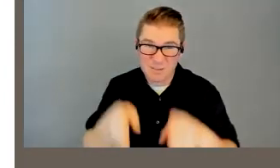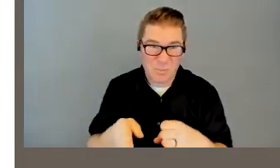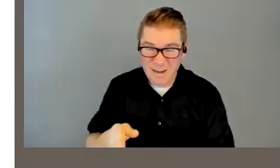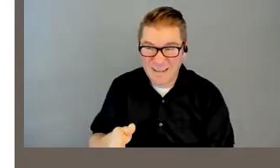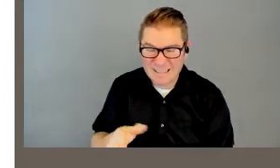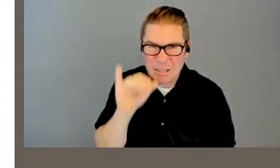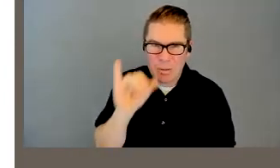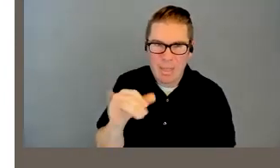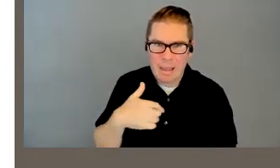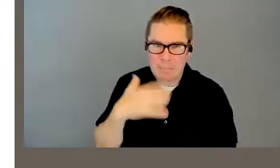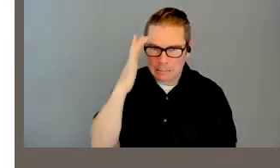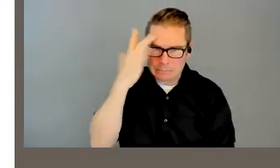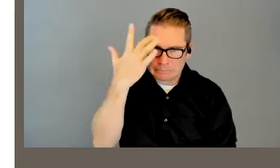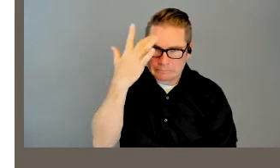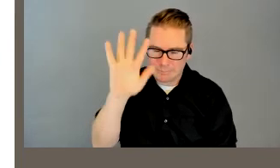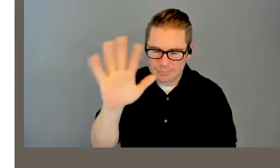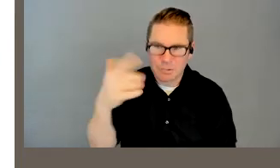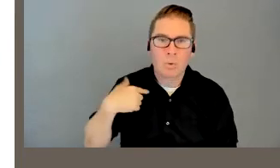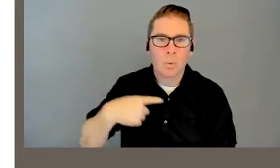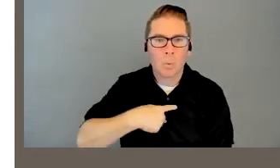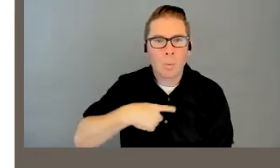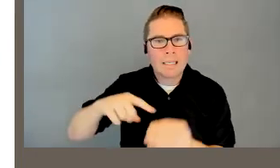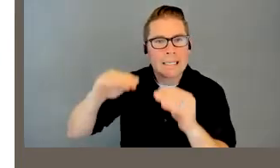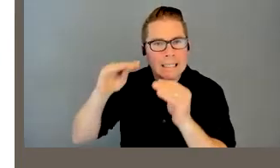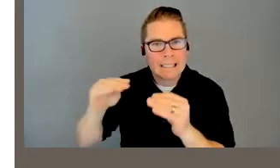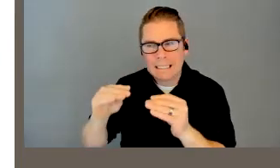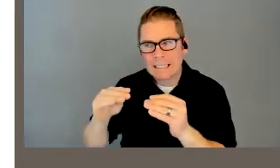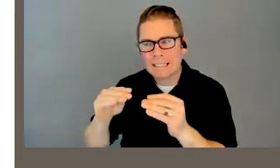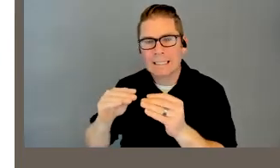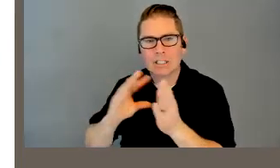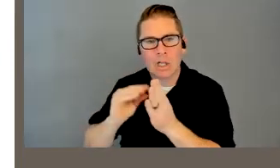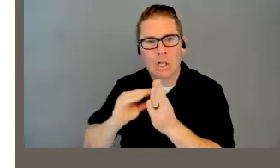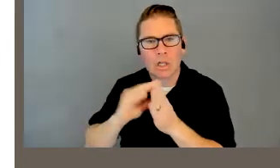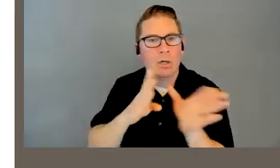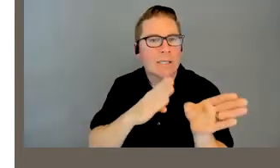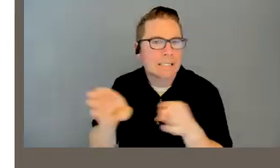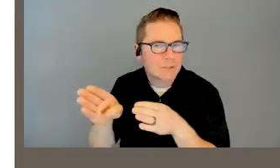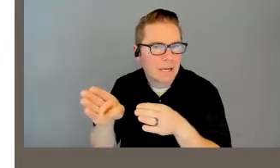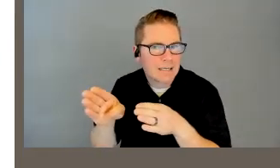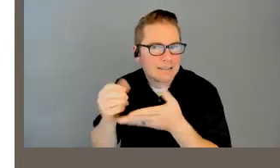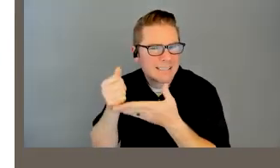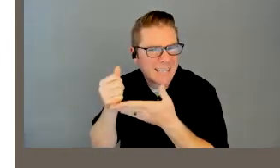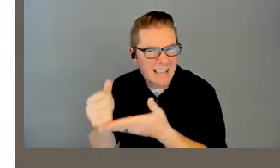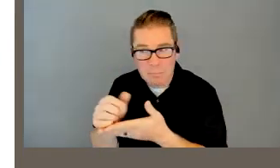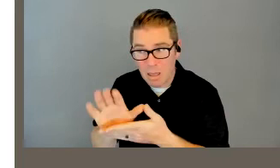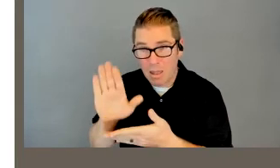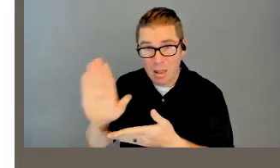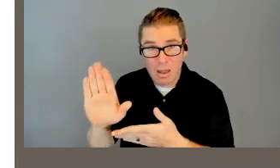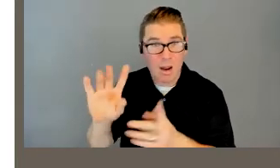One, we need to teach students good learning strategies that might not align with their preferences.